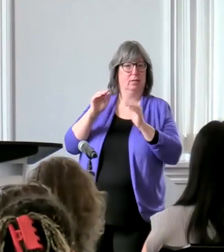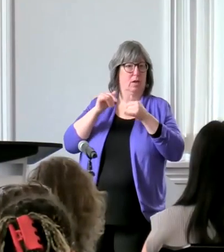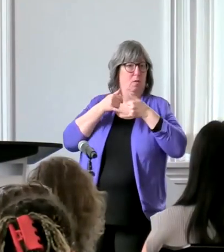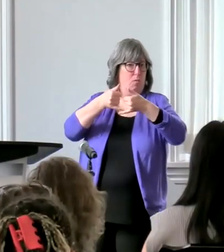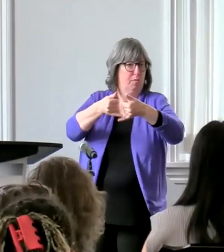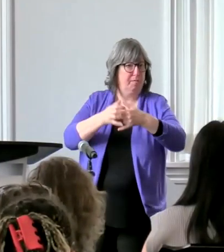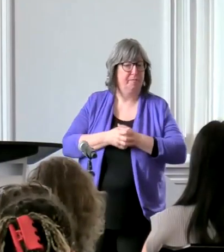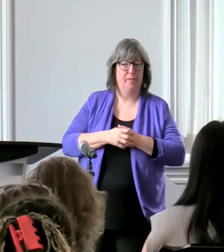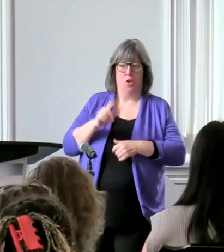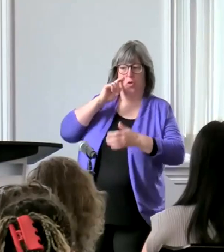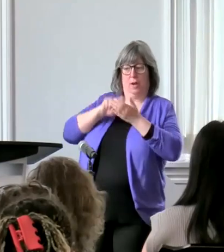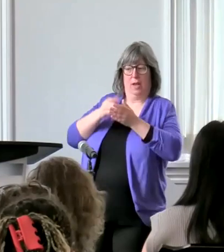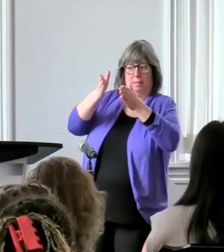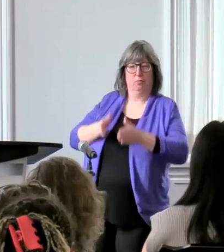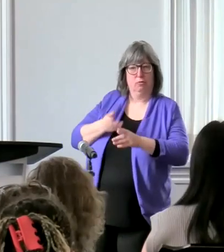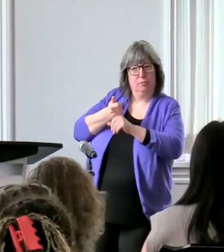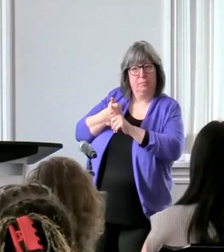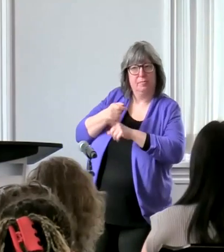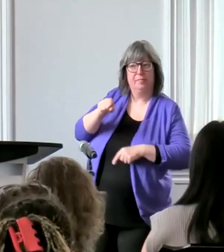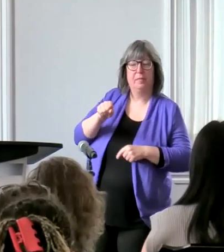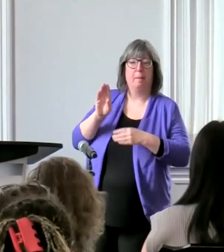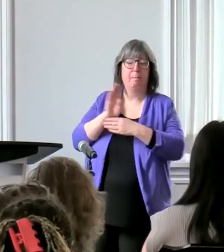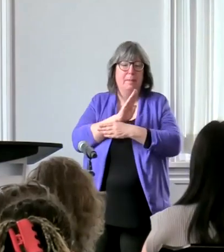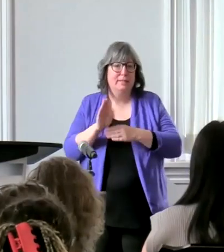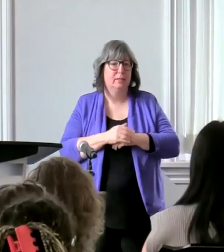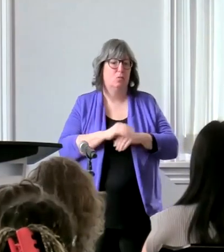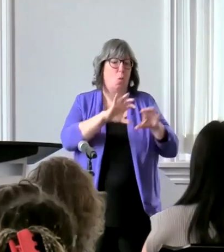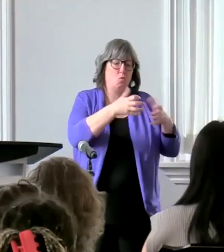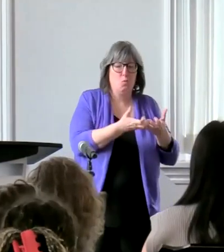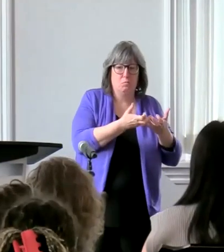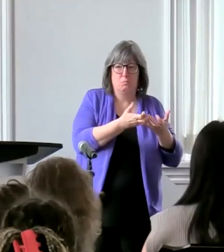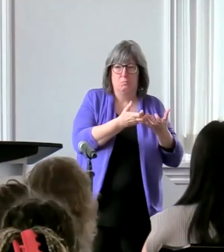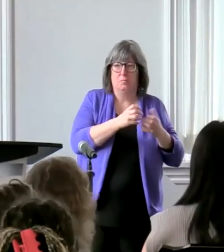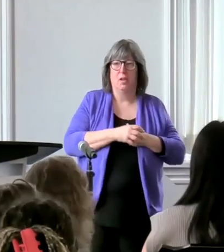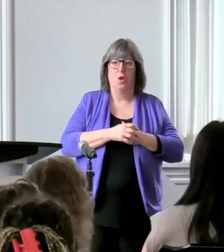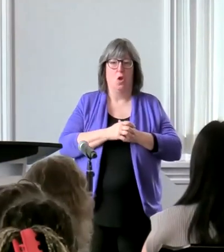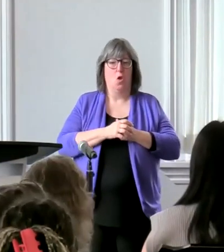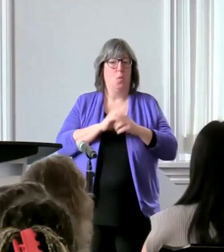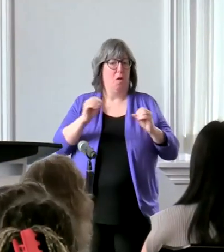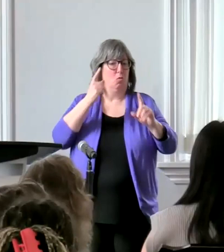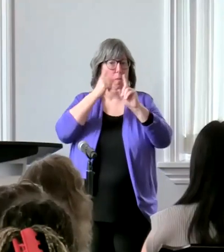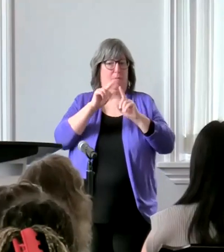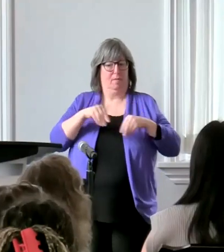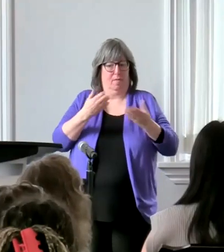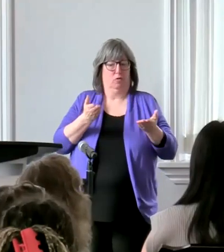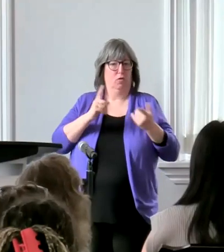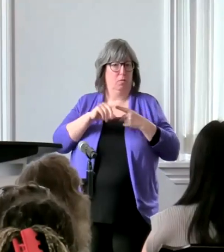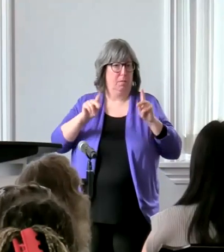Which is to recognize an individual, business or a group, without a mandate to serve persons with disabilities.